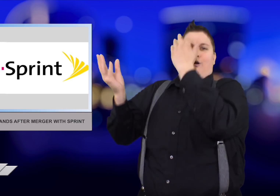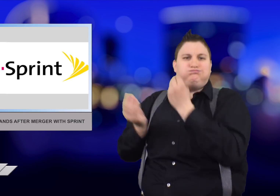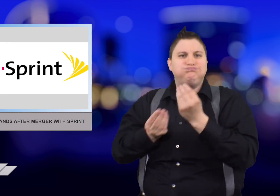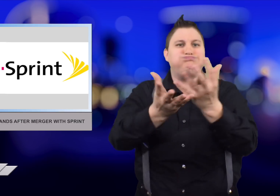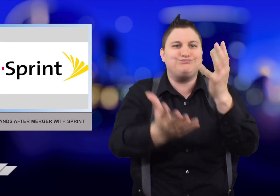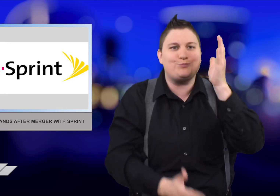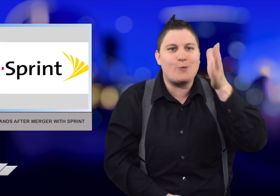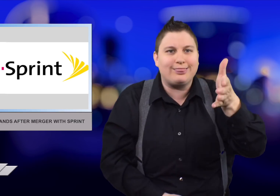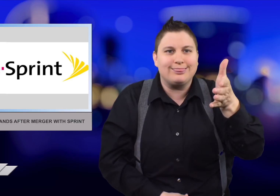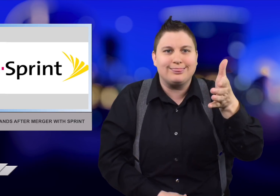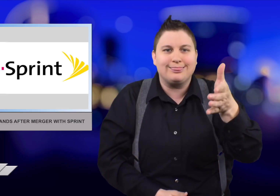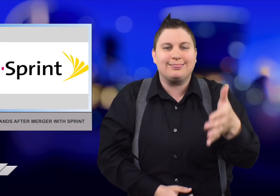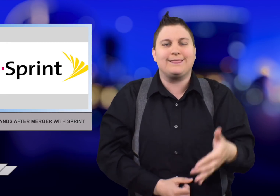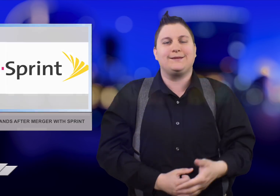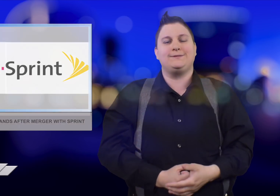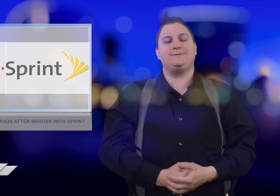along the information to you.